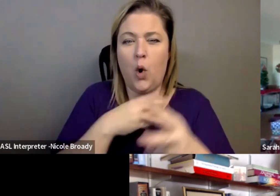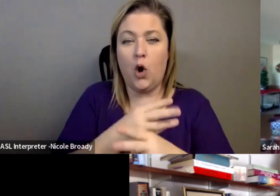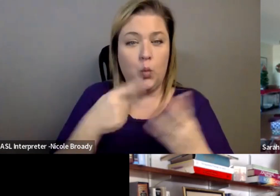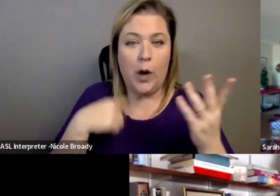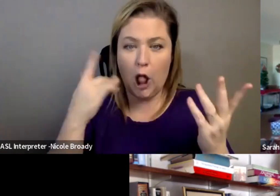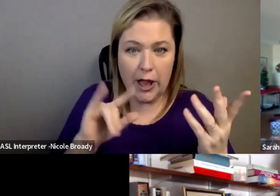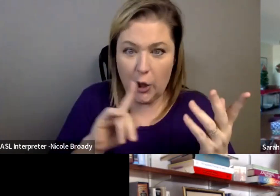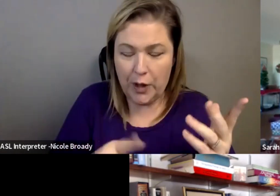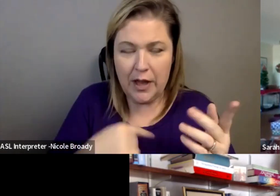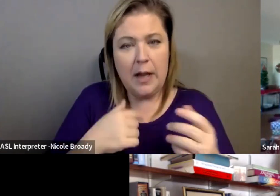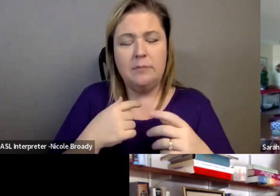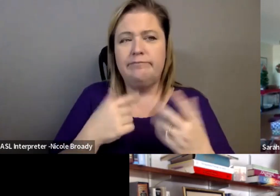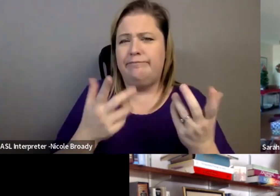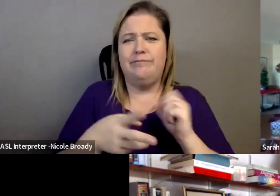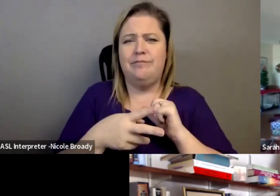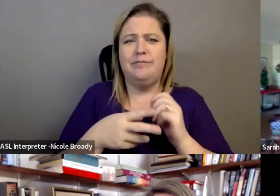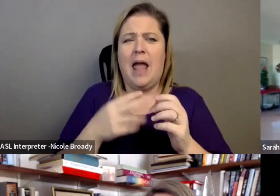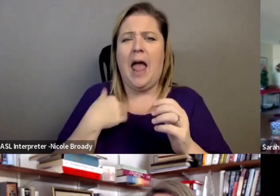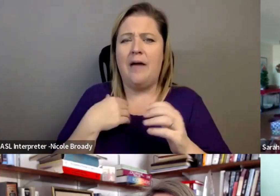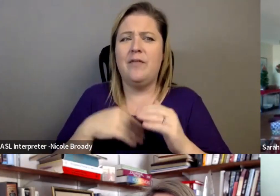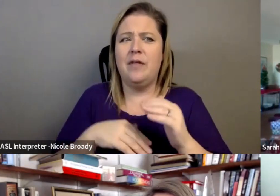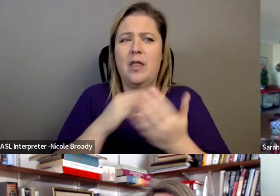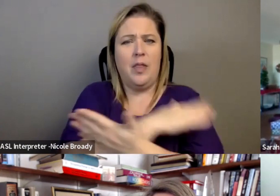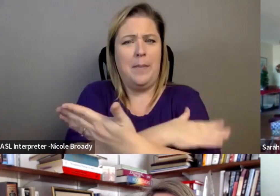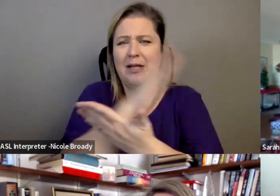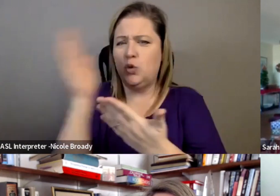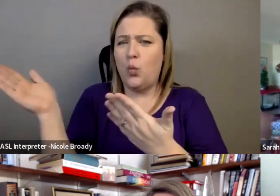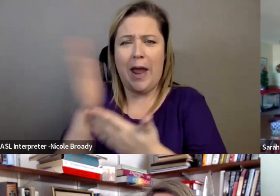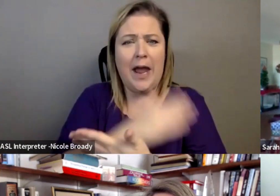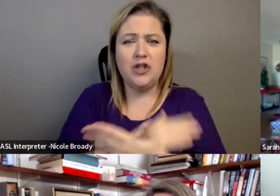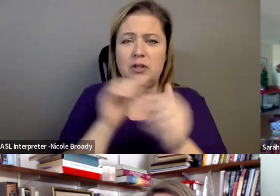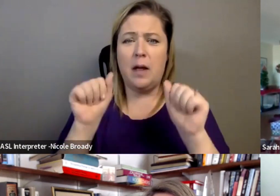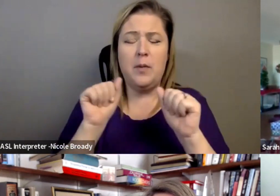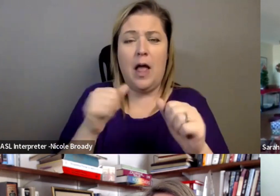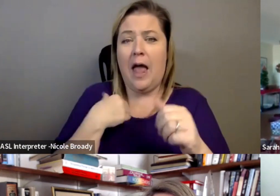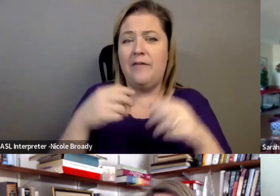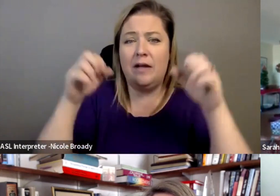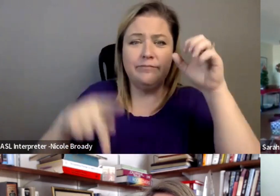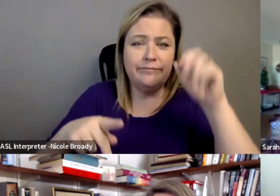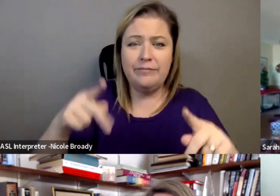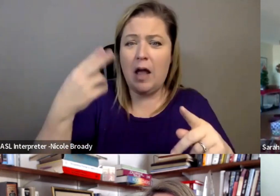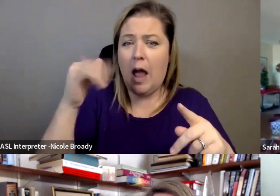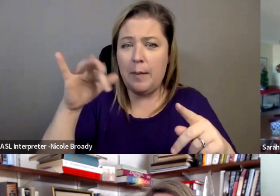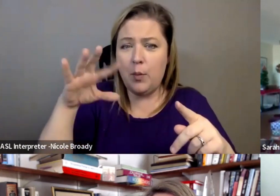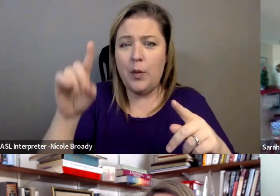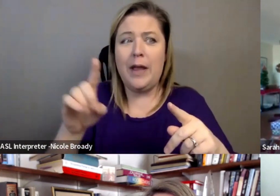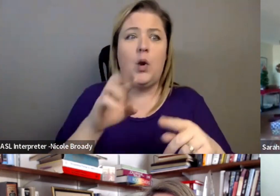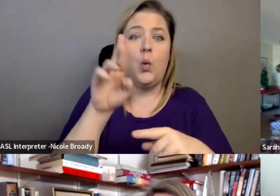you know, the maximum range of options available. So having hybrid opportunities where have remote components and in person